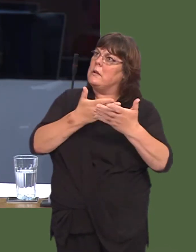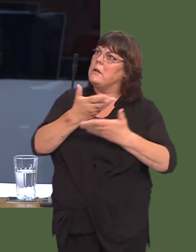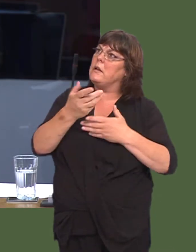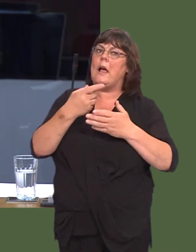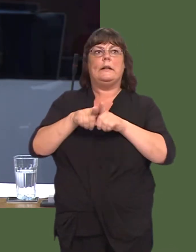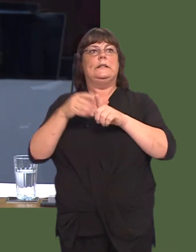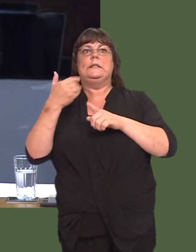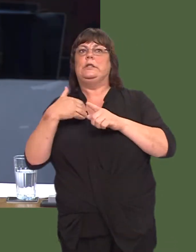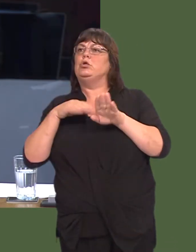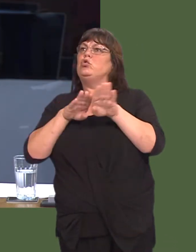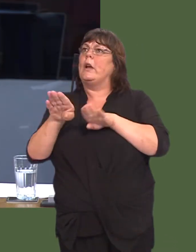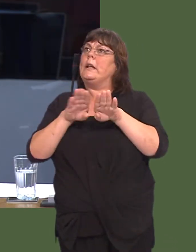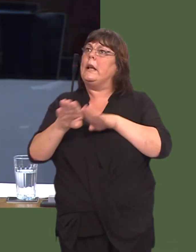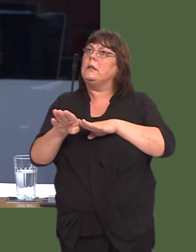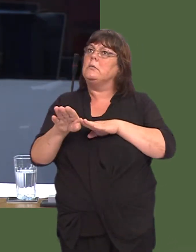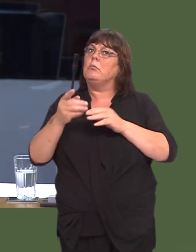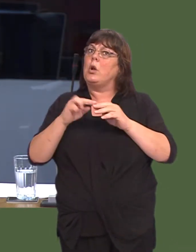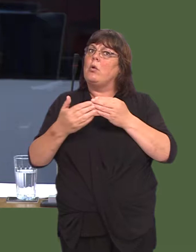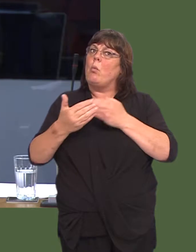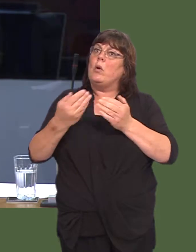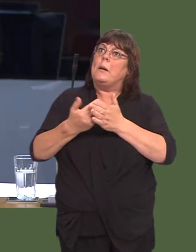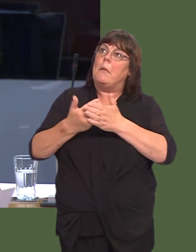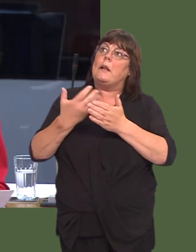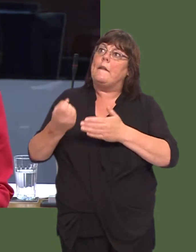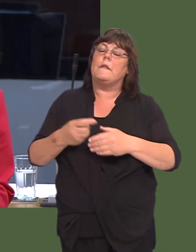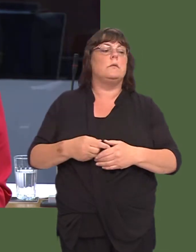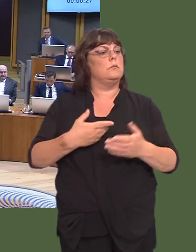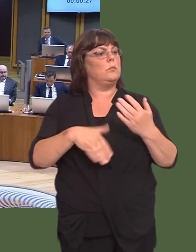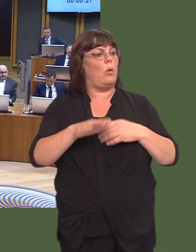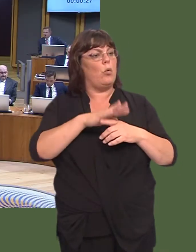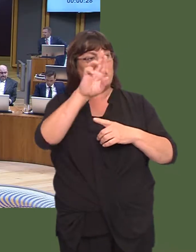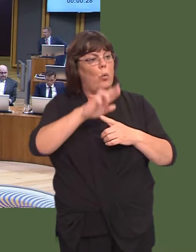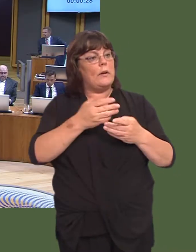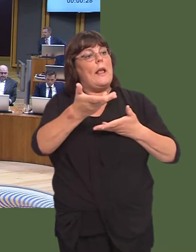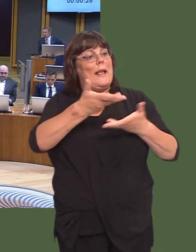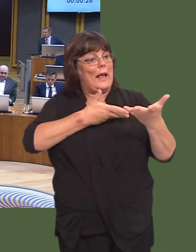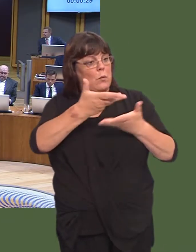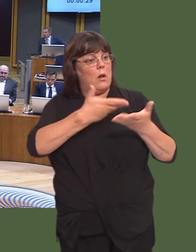and for training for teachers to deal with this extra demand? Carwyn Jones: Well, every school, of course, has a school counsellor, and she will know